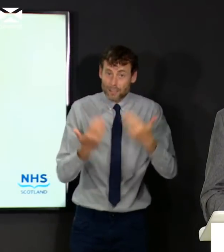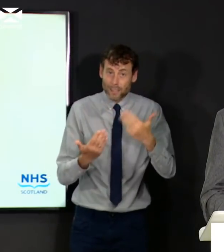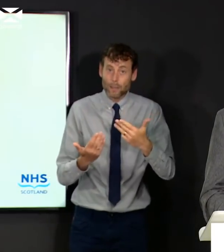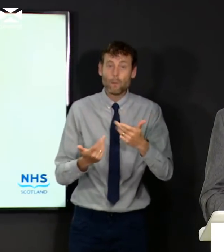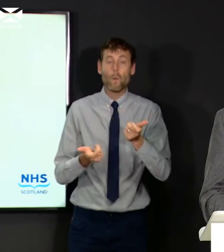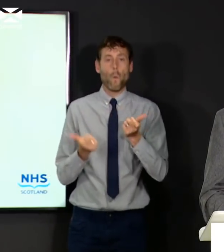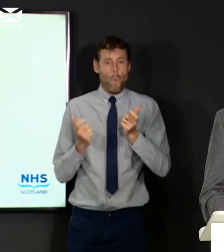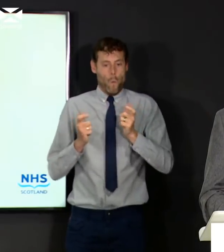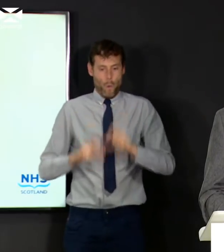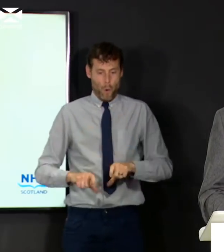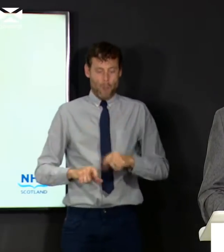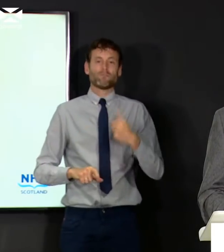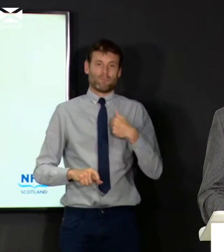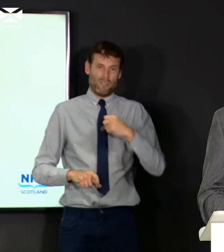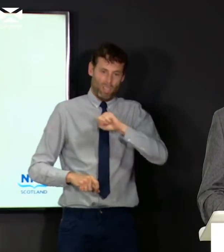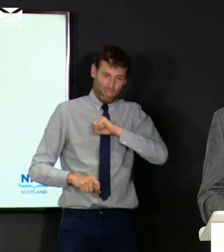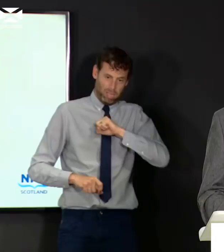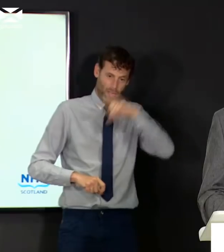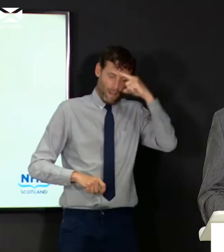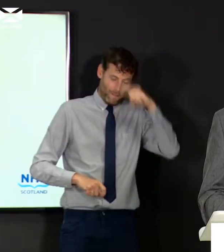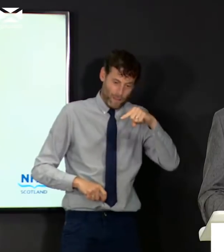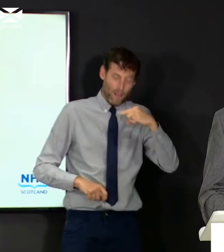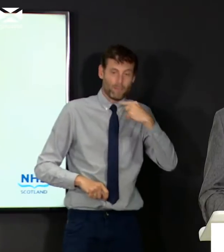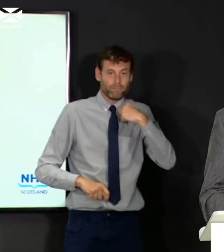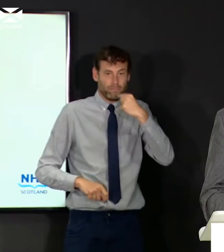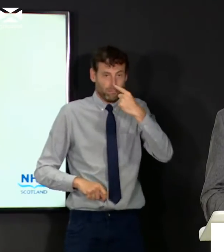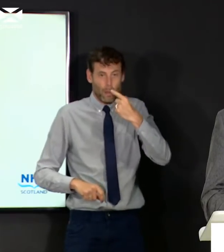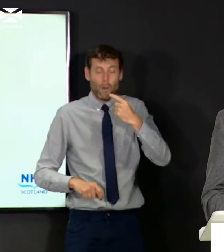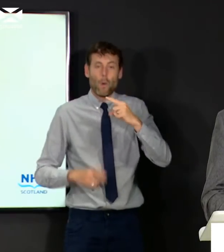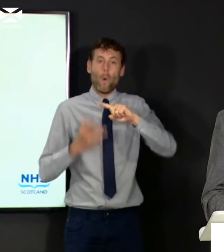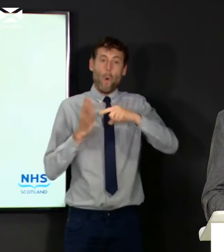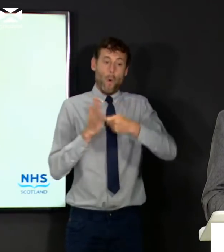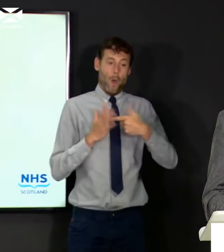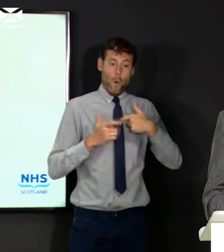of Covid, or you're in self-isolation because a household member has symptoms